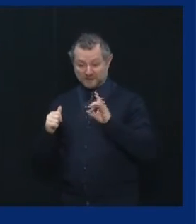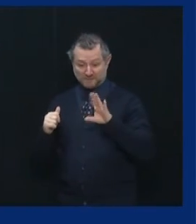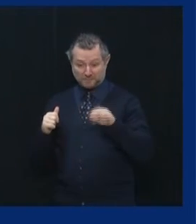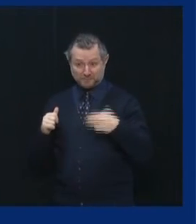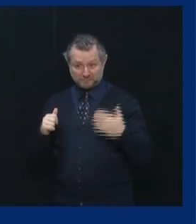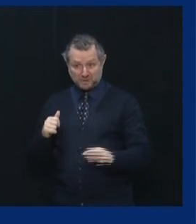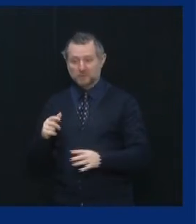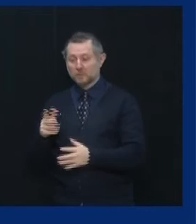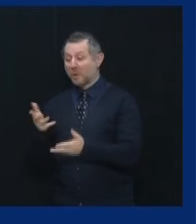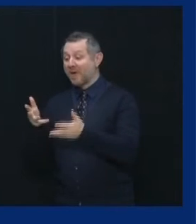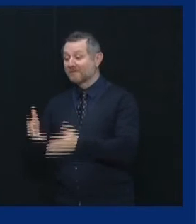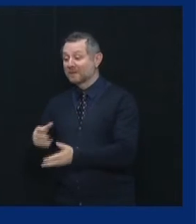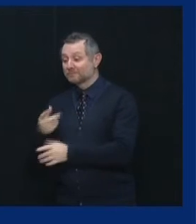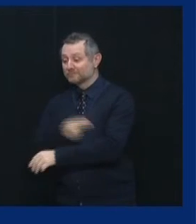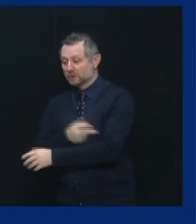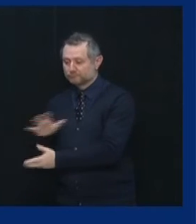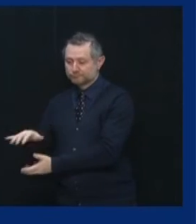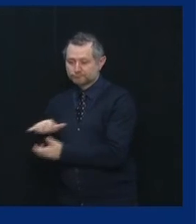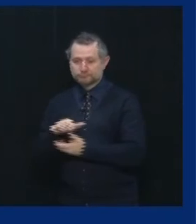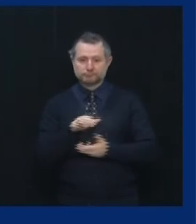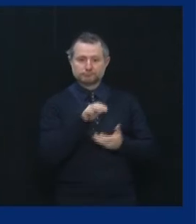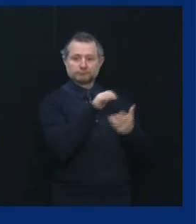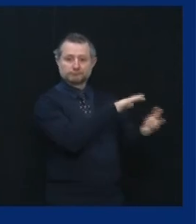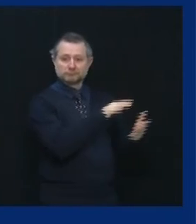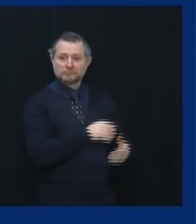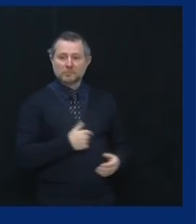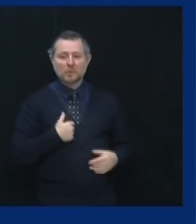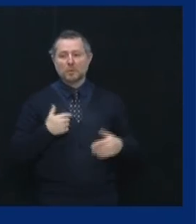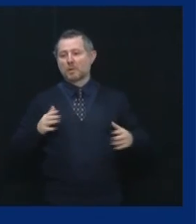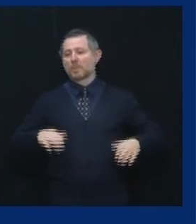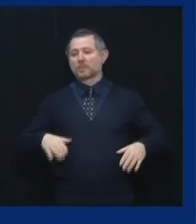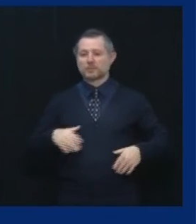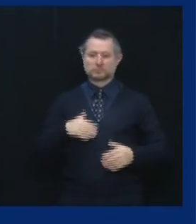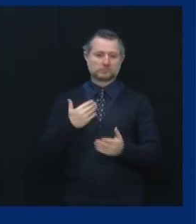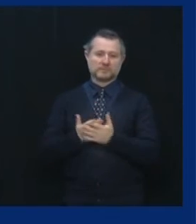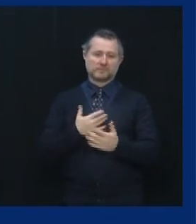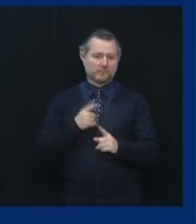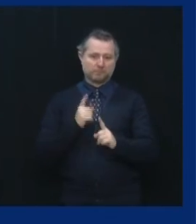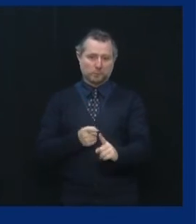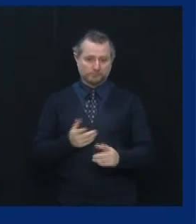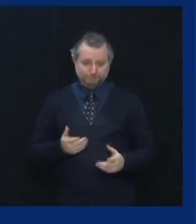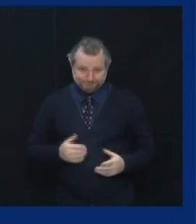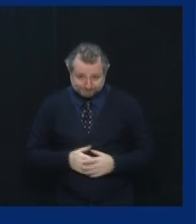SAYS I OFFERED TO EVERYONE, THIS 15% DOESN'T WANT TO TAKE IT, FINE.